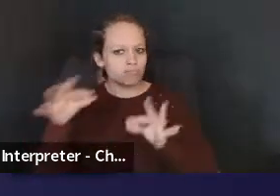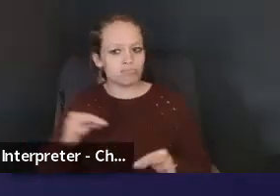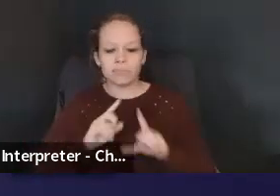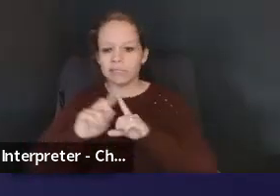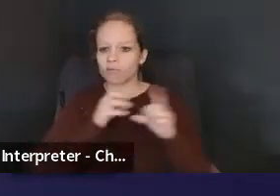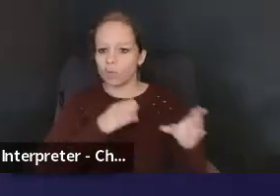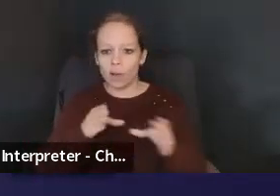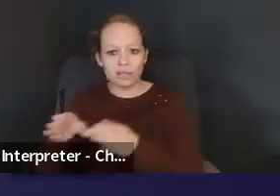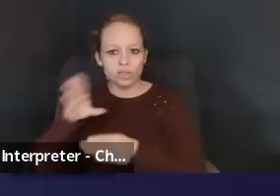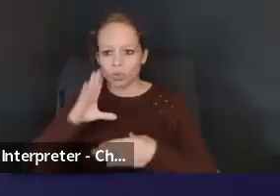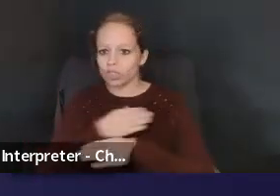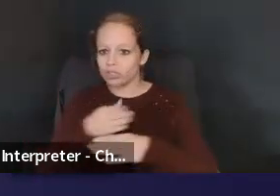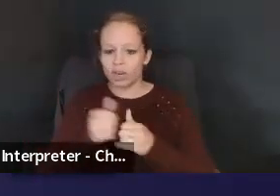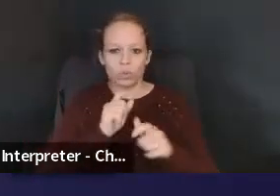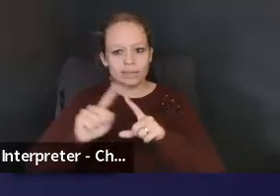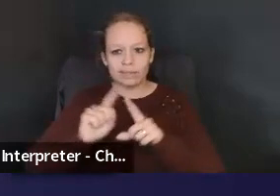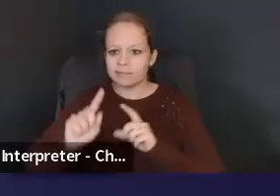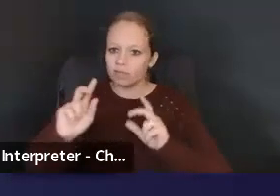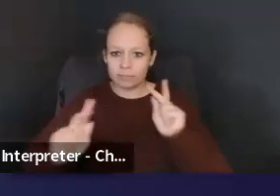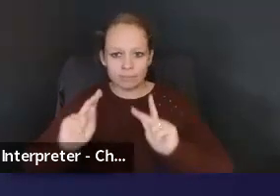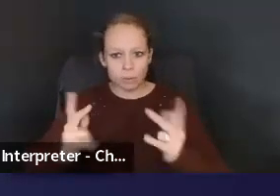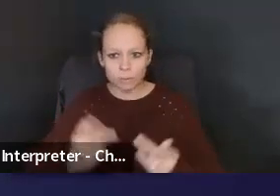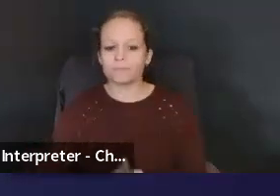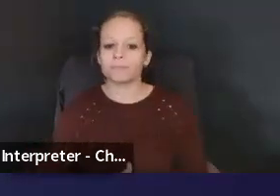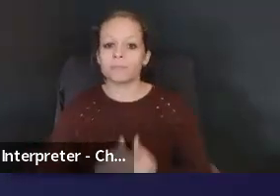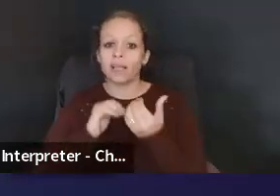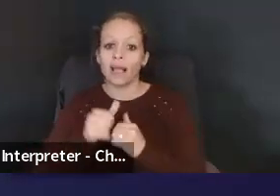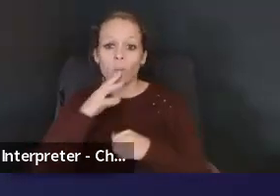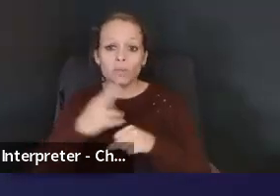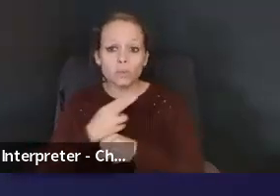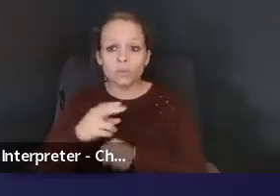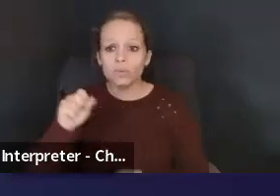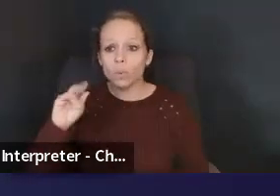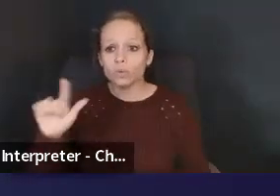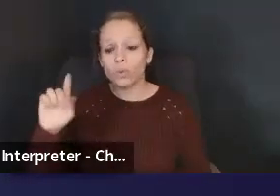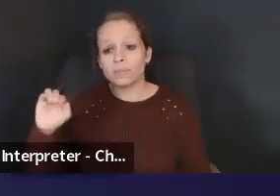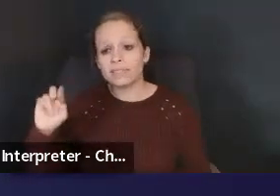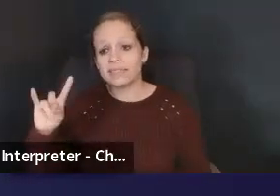different audiences, different stakeholders. How we use social media, very important now.